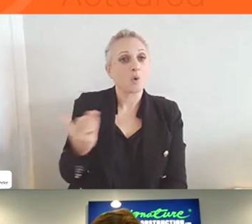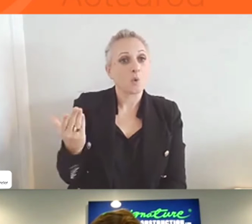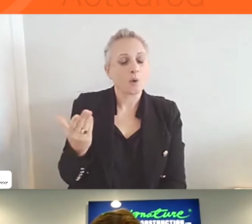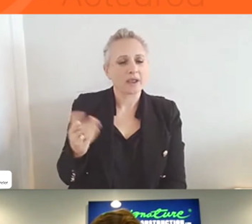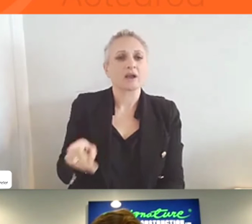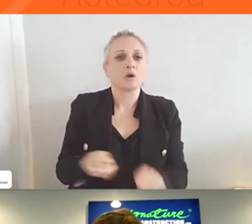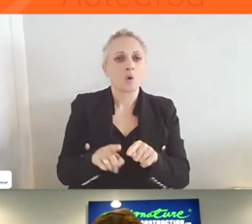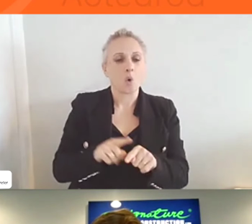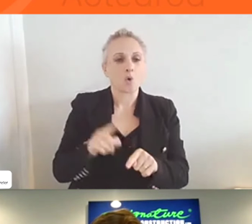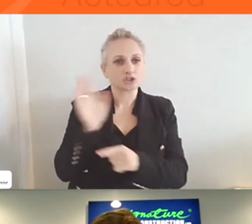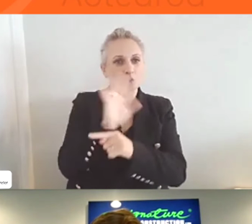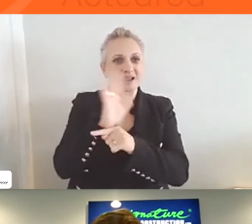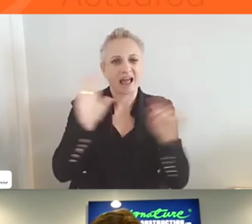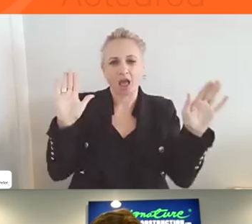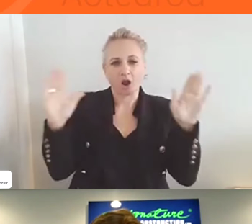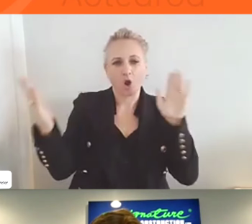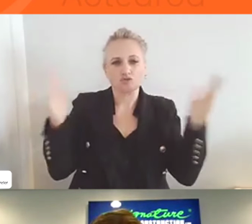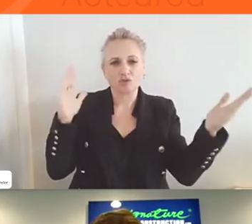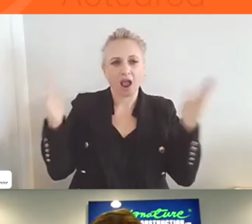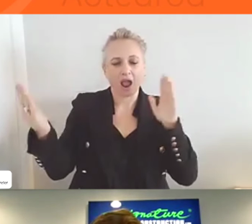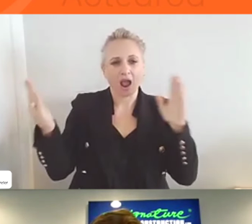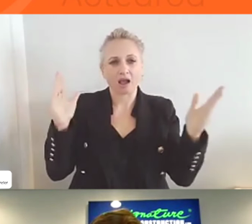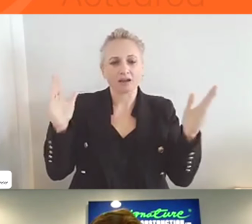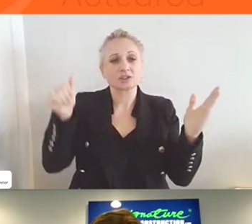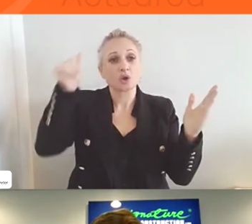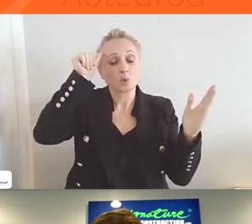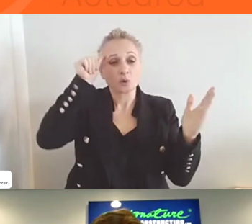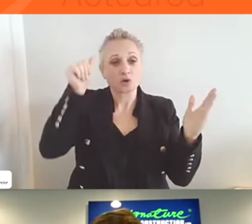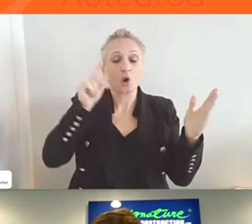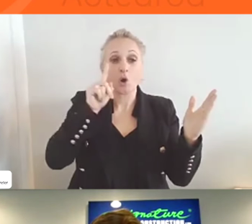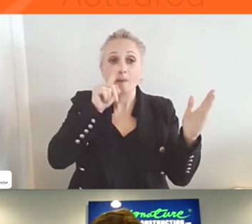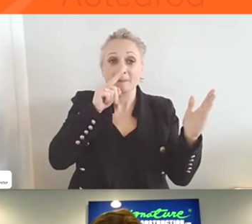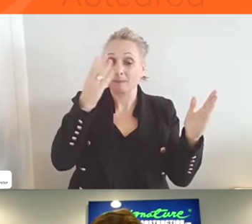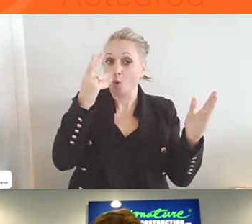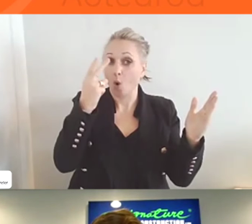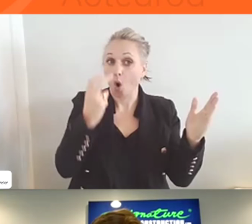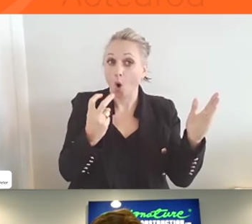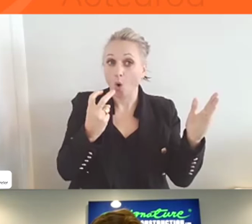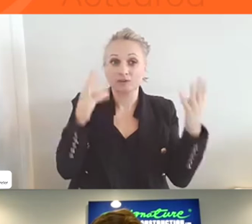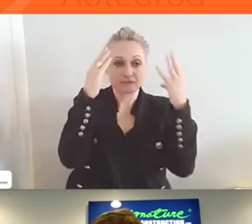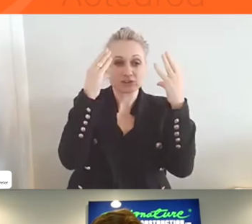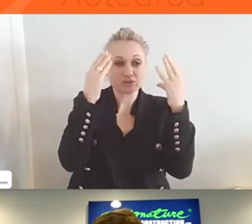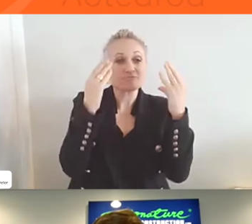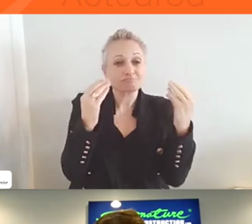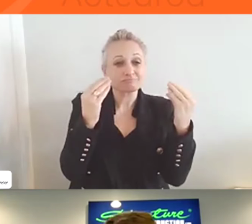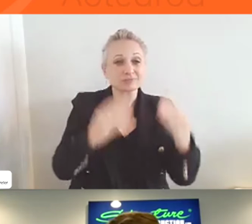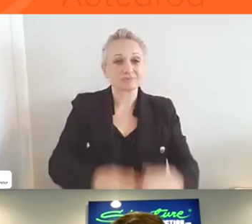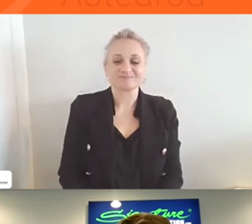where we know that people are going to have less vision. My brother-in-law